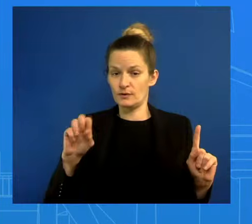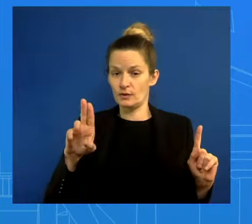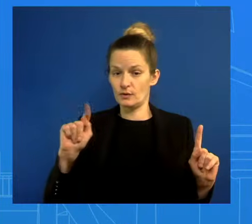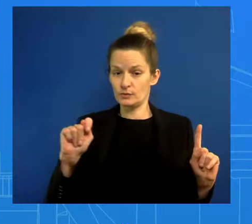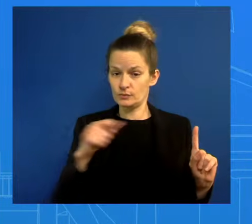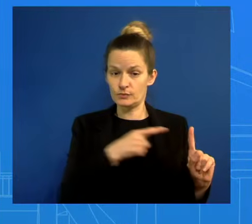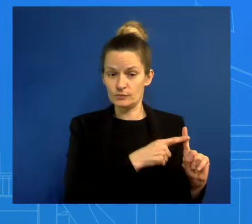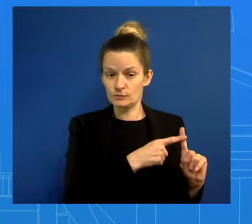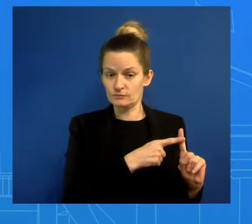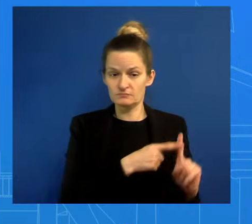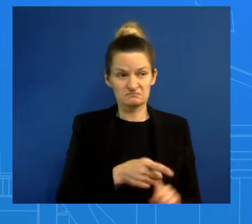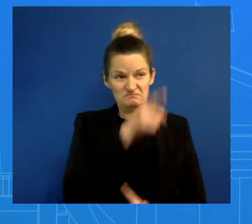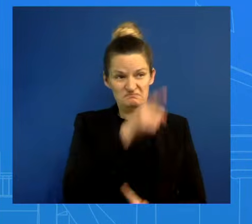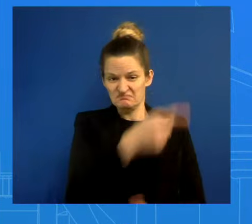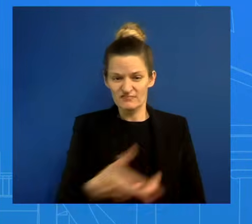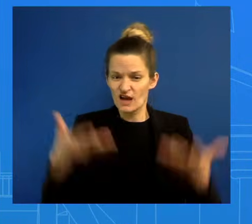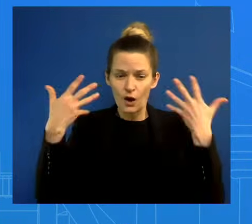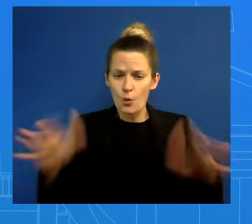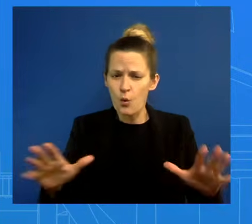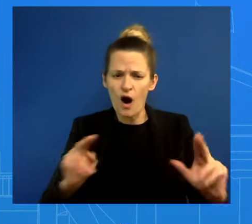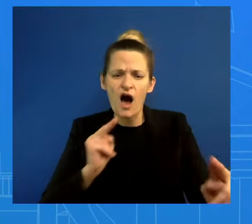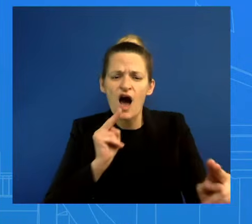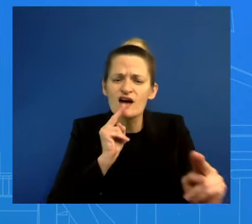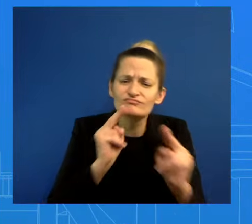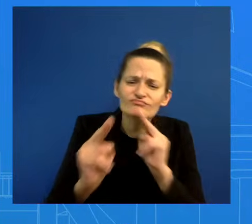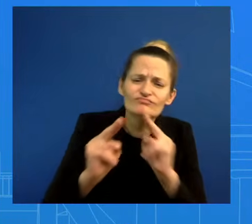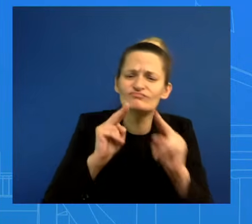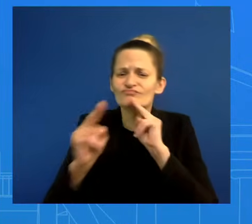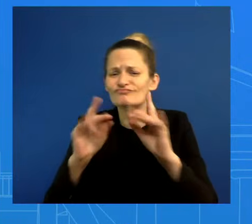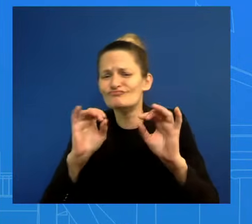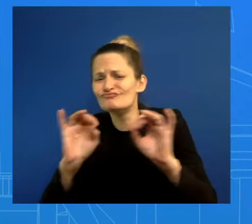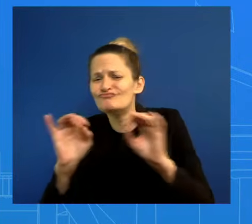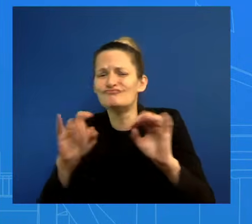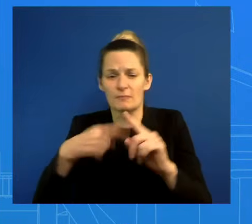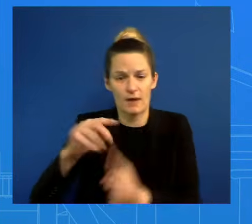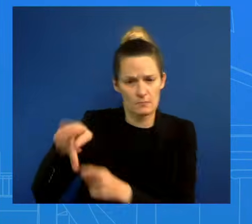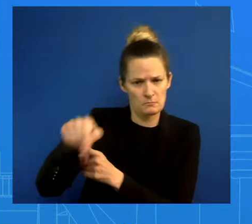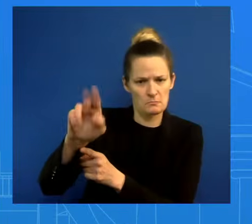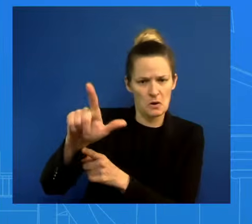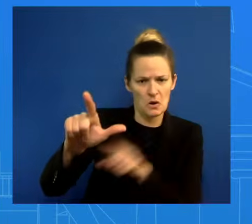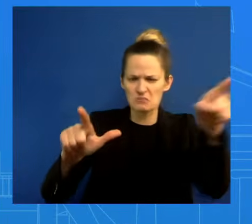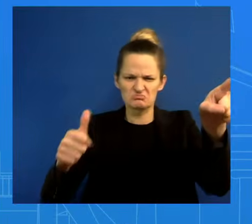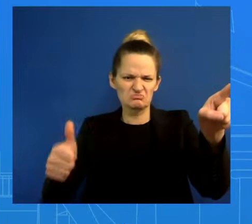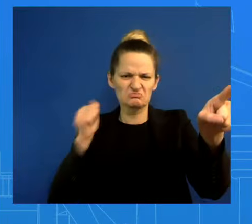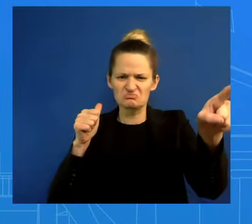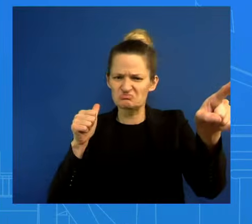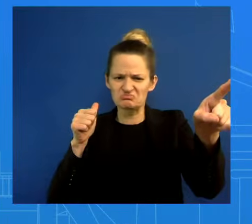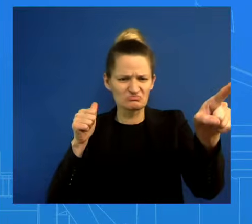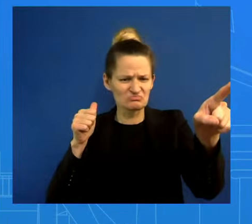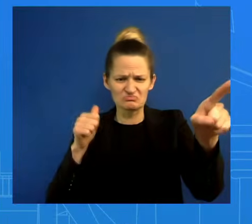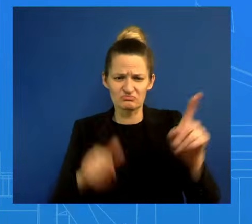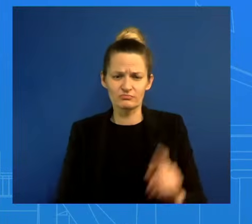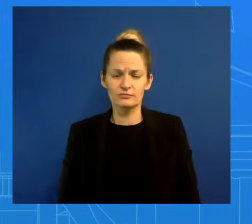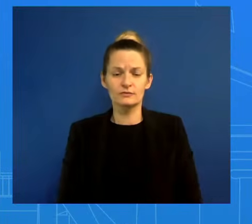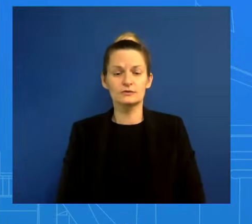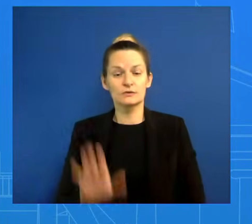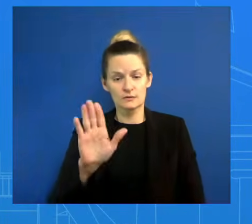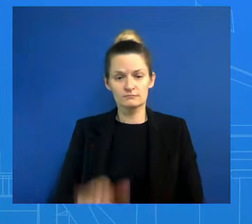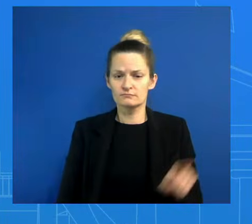And so it was either Brittney Griner -- one American -- or no American. And so that's how we see the negotiation